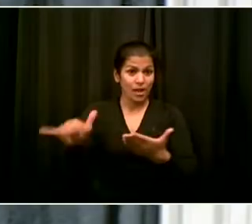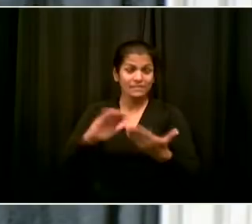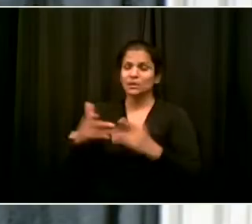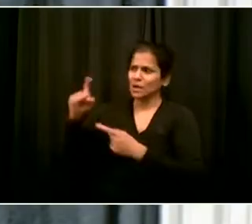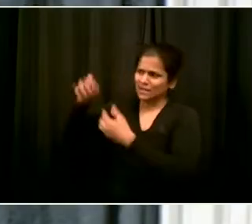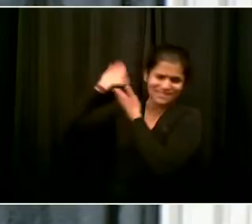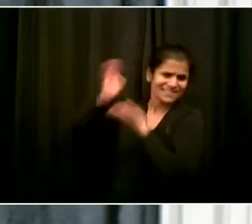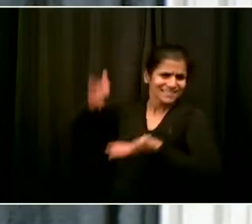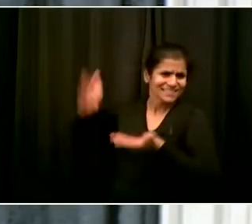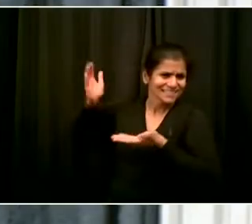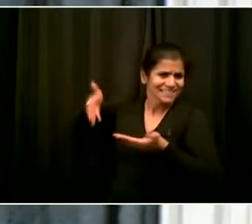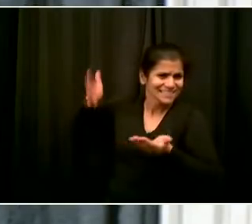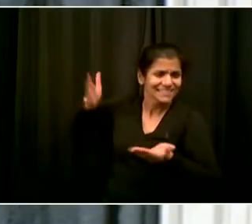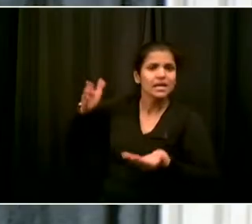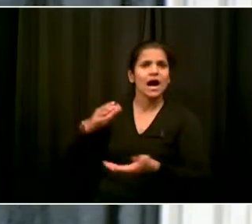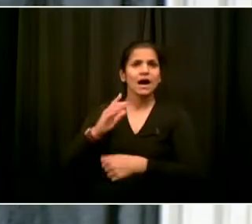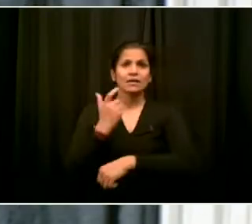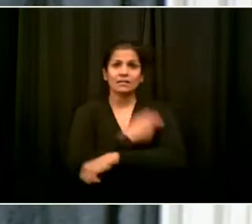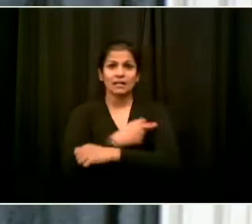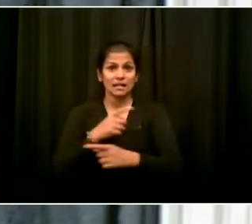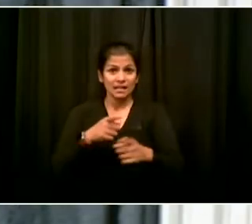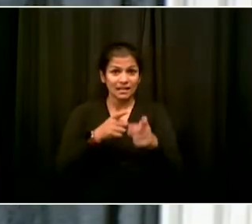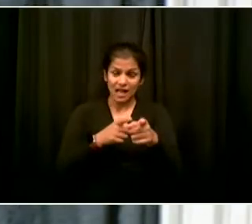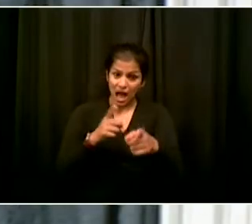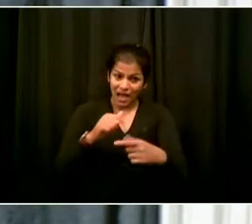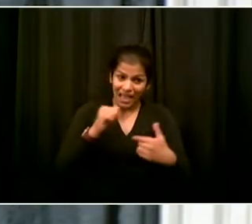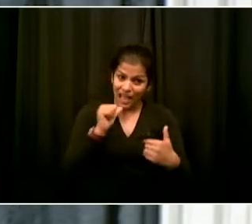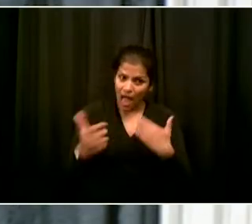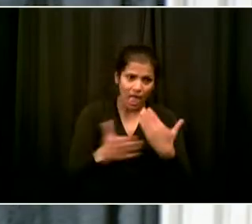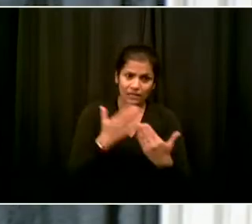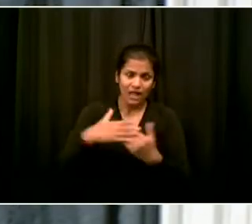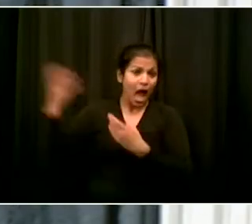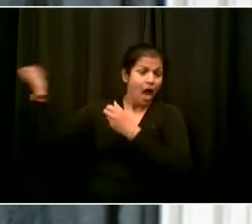THAT'S WHYE W''RE CALIBRATING OR INTERHEALTH INFRASTRUCTURE TO